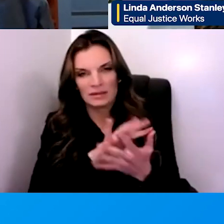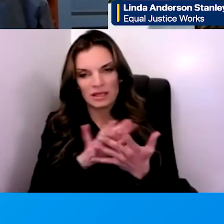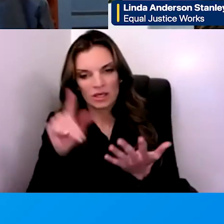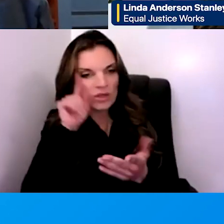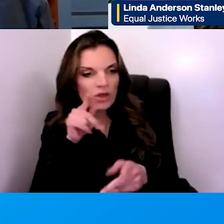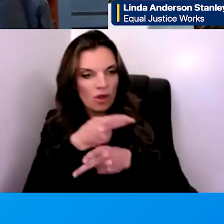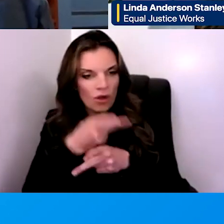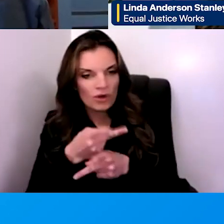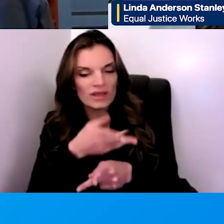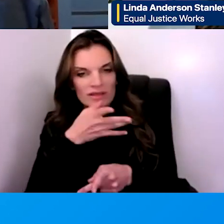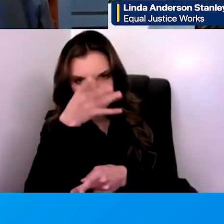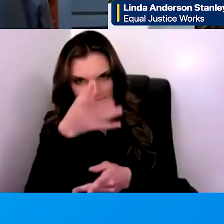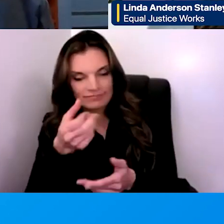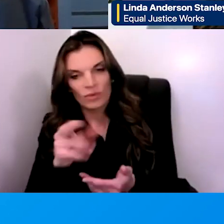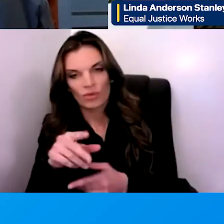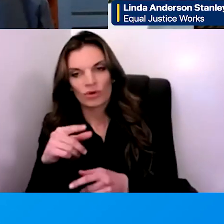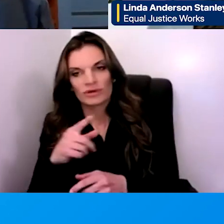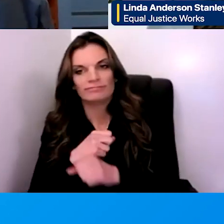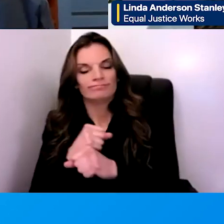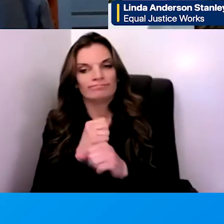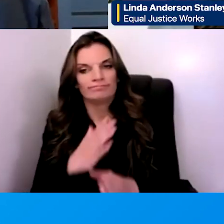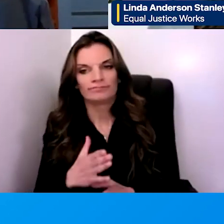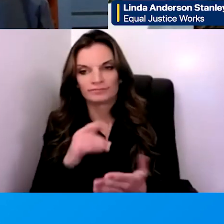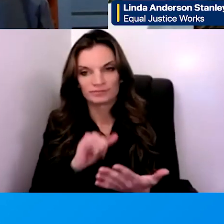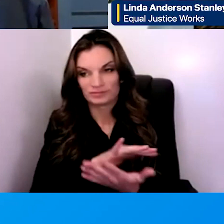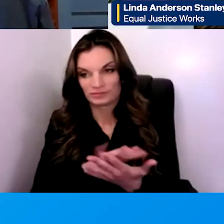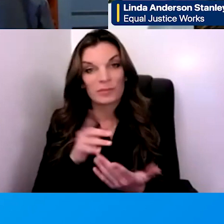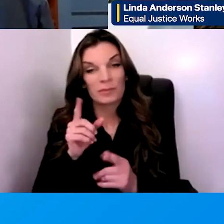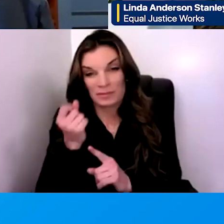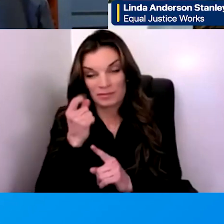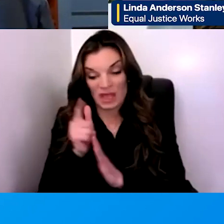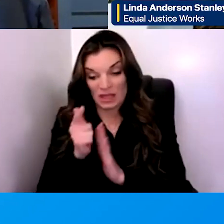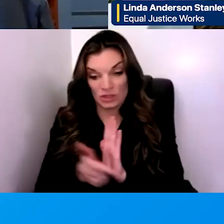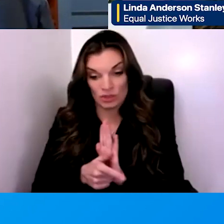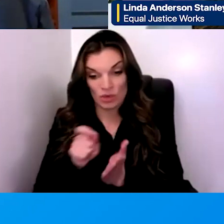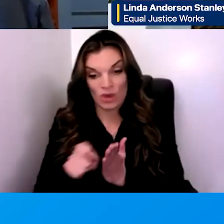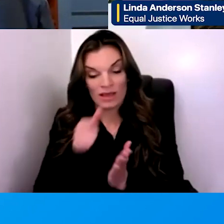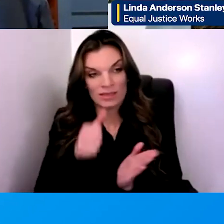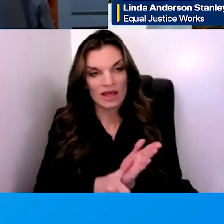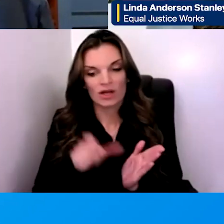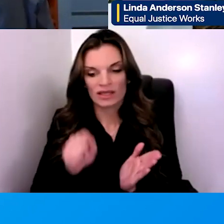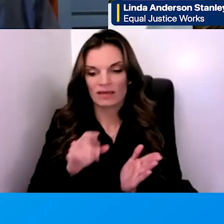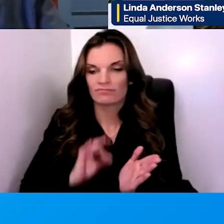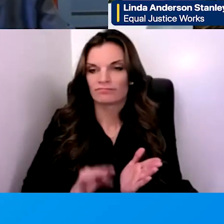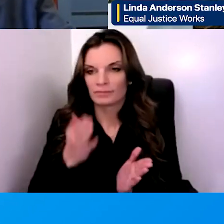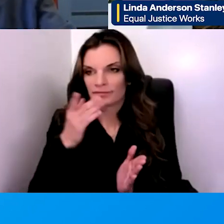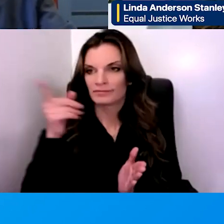Like the FEMA appeal case I described earlier a letter from an attorney can go a long way with getting an insurance